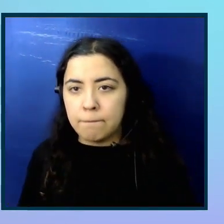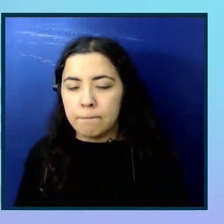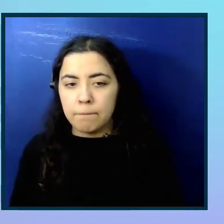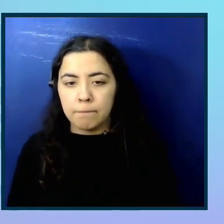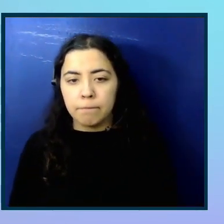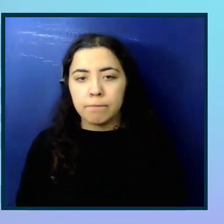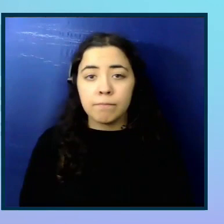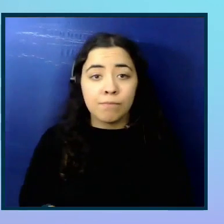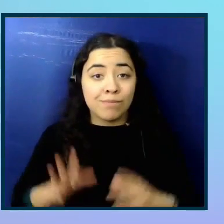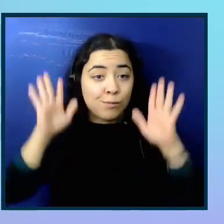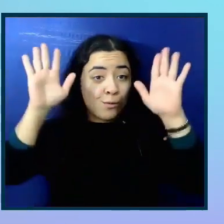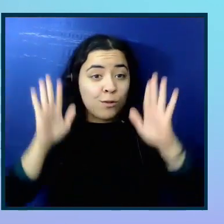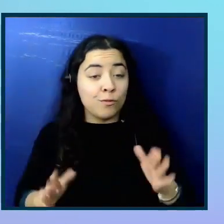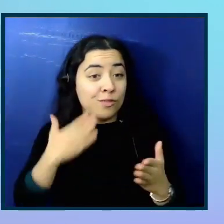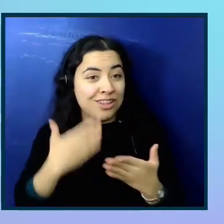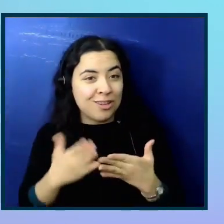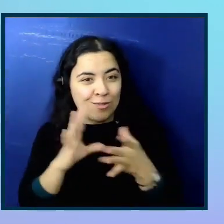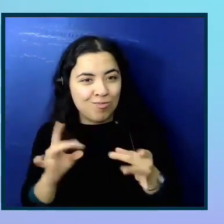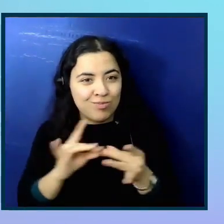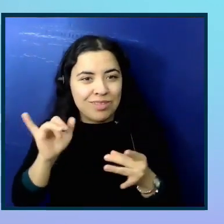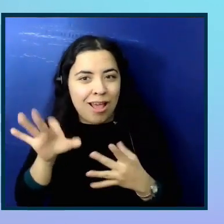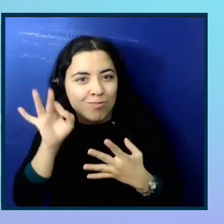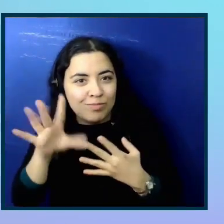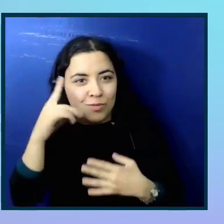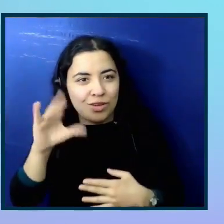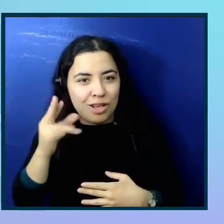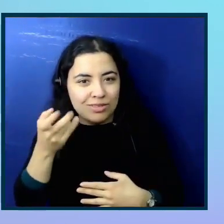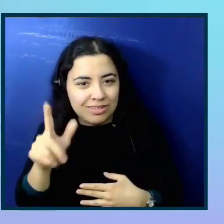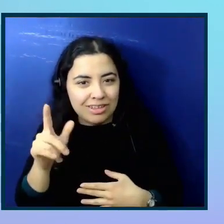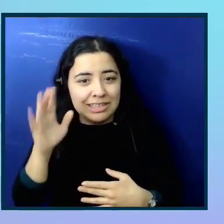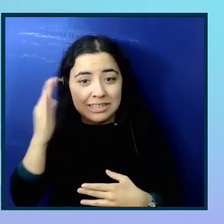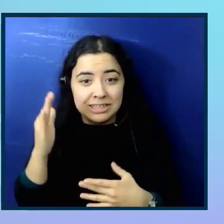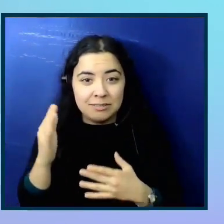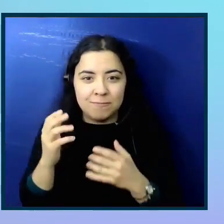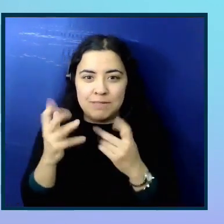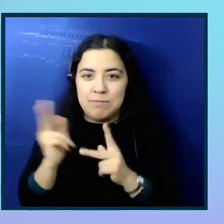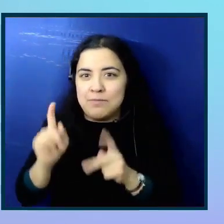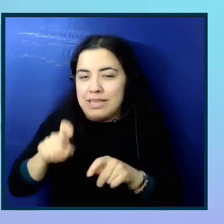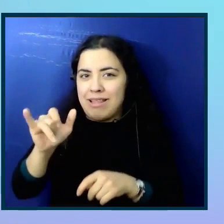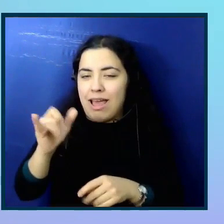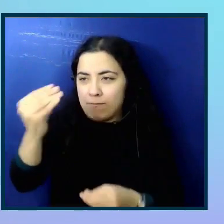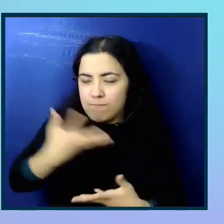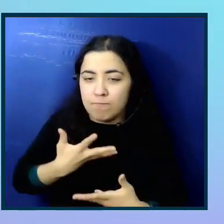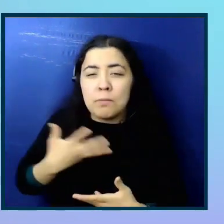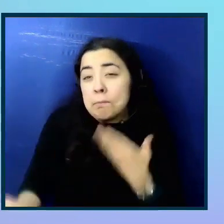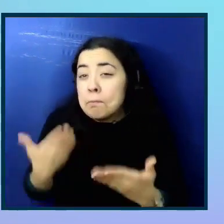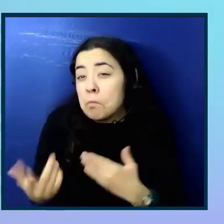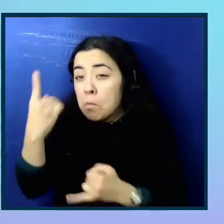Great, thank you for sharing those tips for carousels seems that they are much needed. Probably time for one more question today.